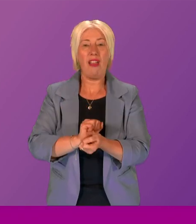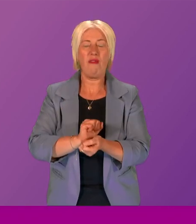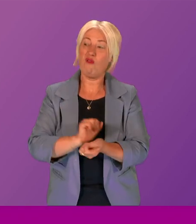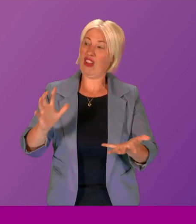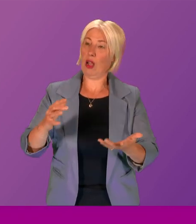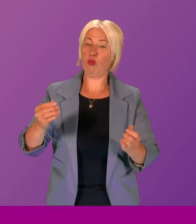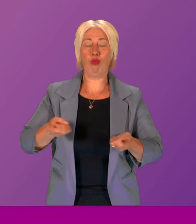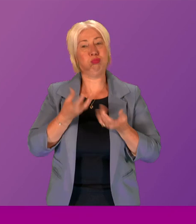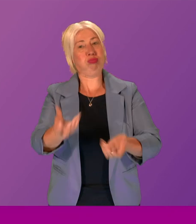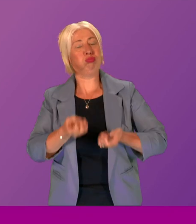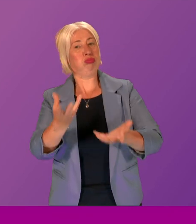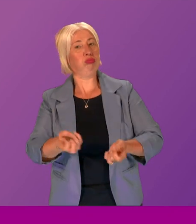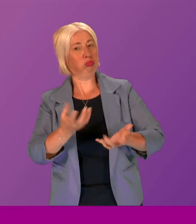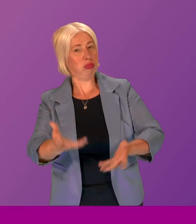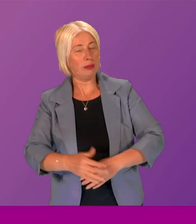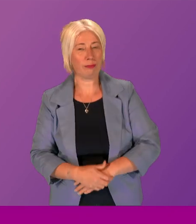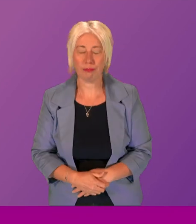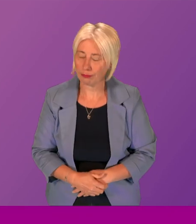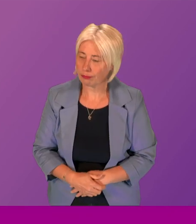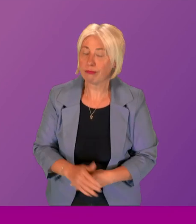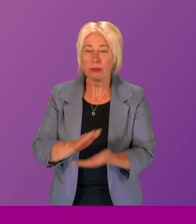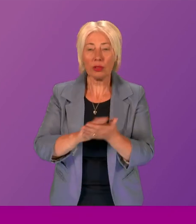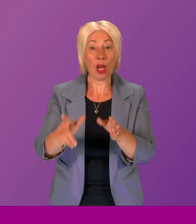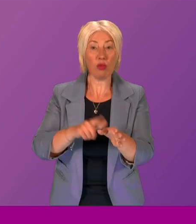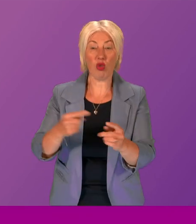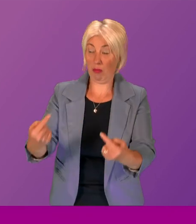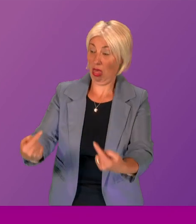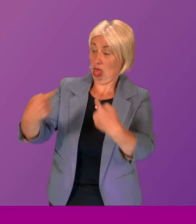Humza Yousaf has directed his comments today at me, as Conservative leader, and at the